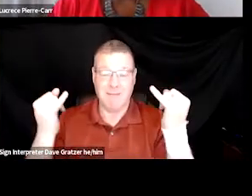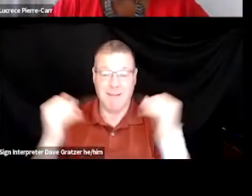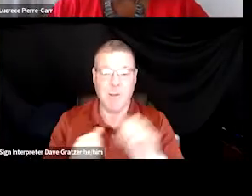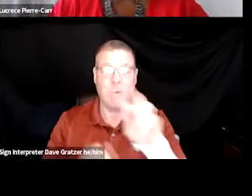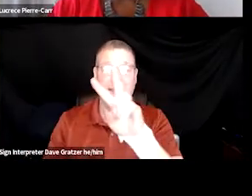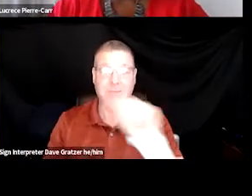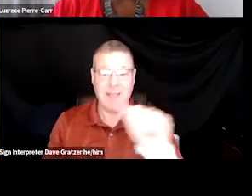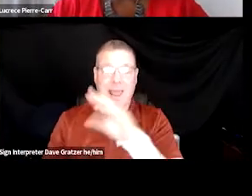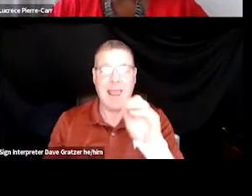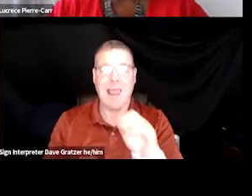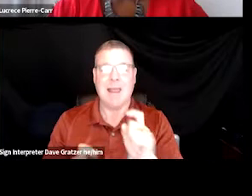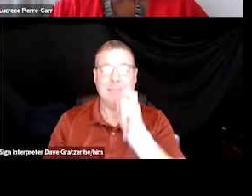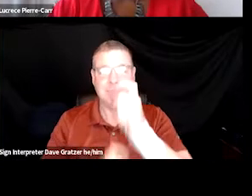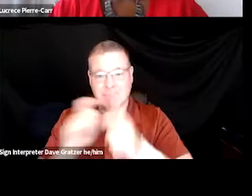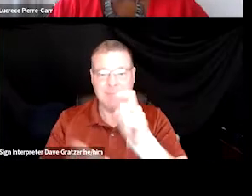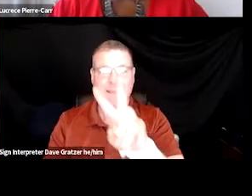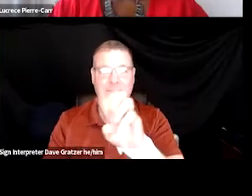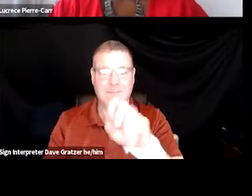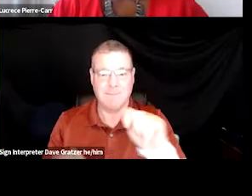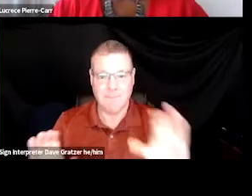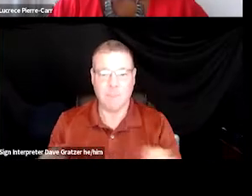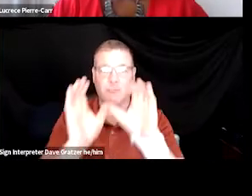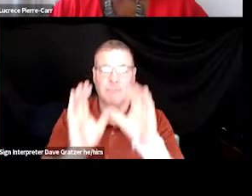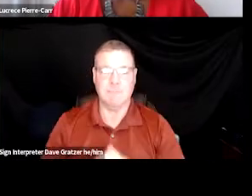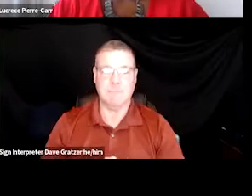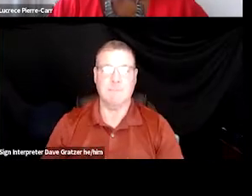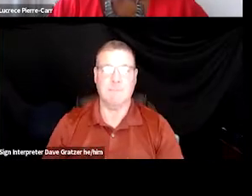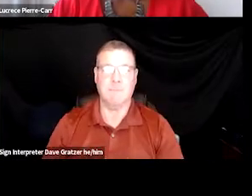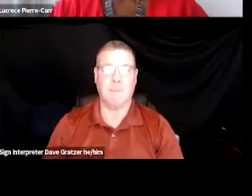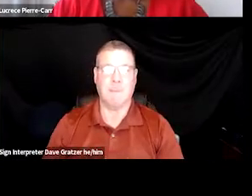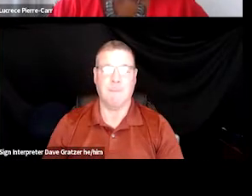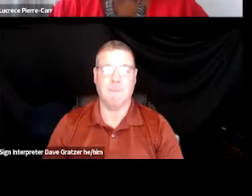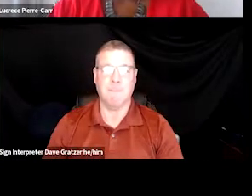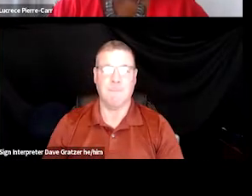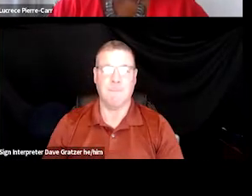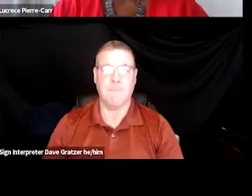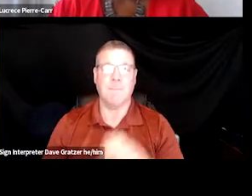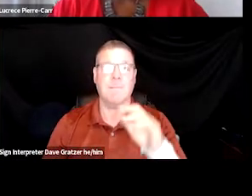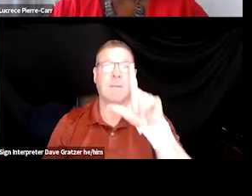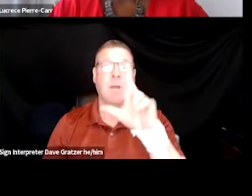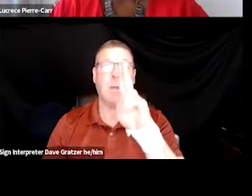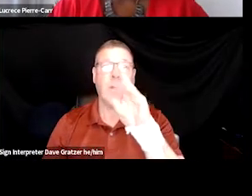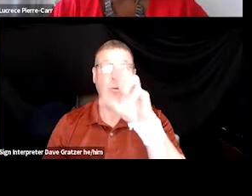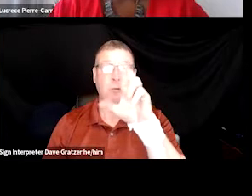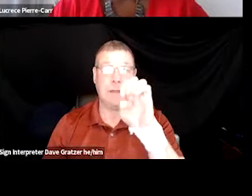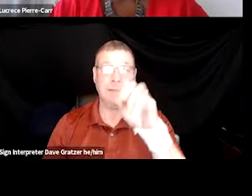in administering the Veteran's Crisis Line. Lucrece Pierre-Carr is the director